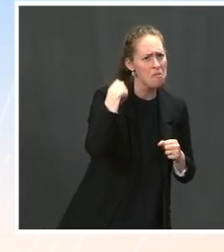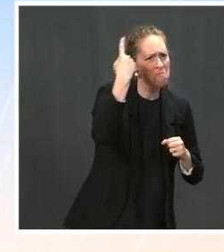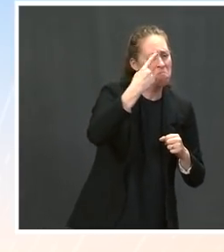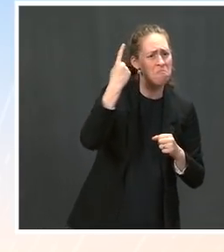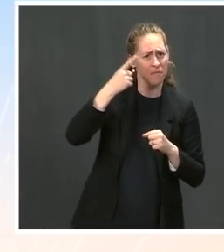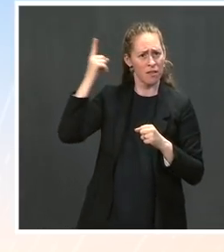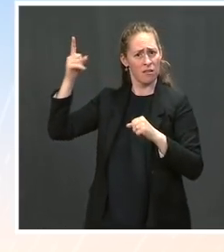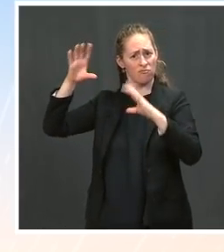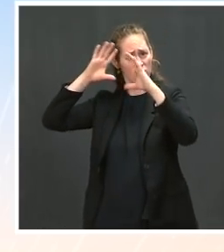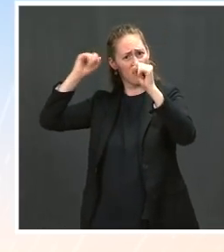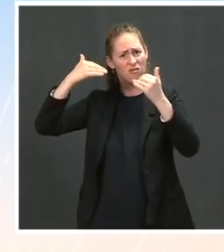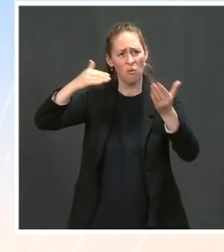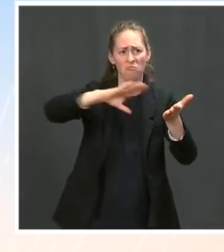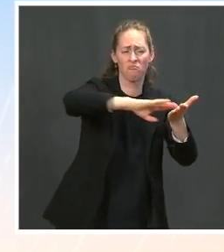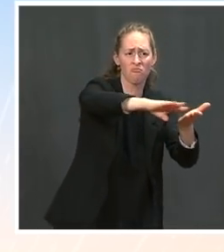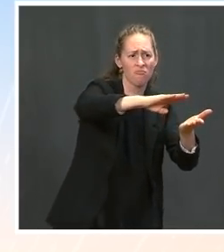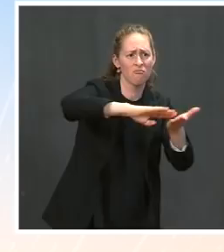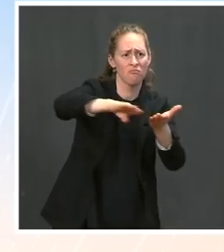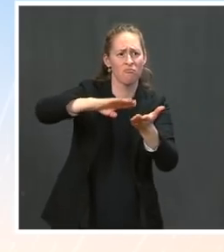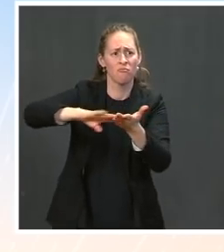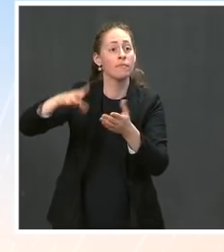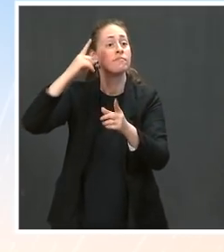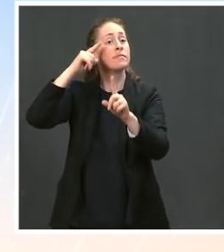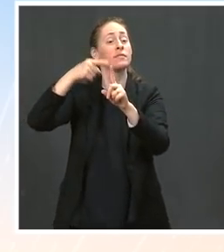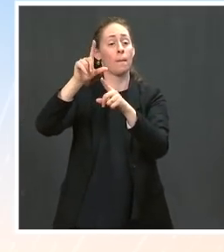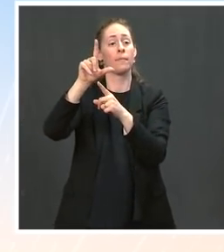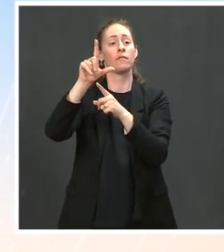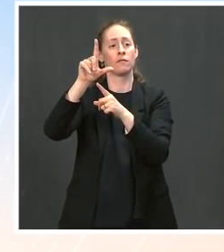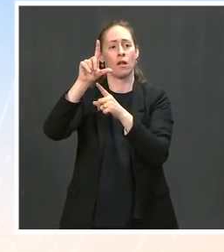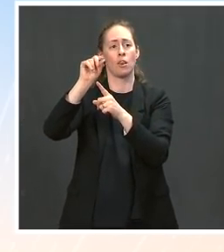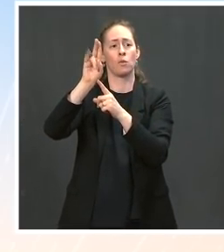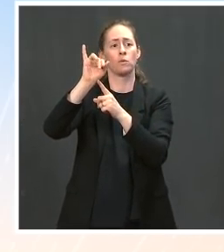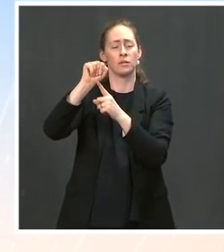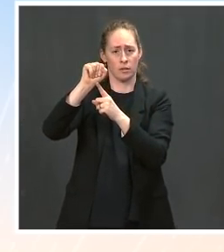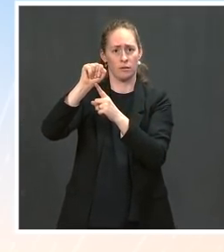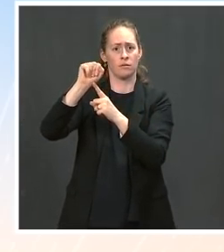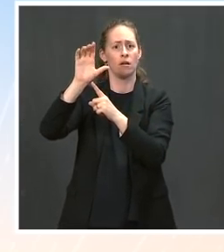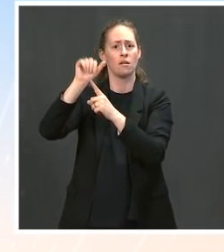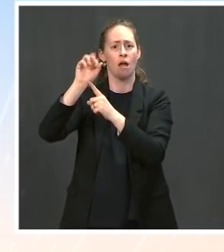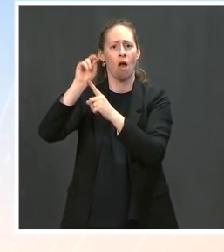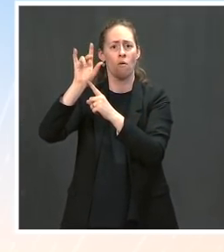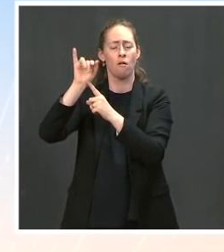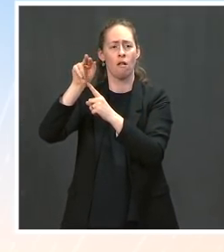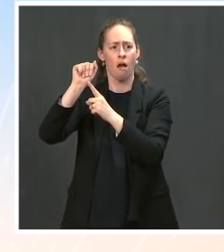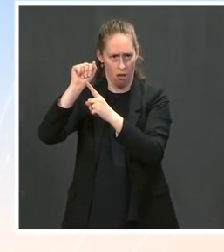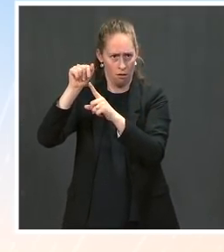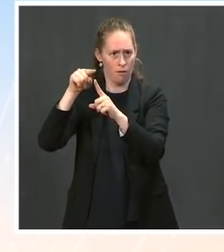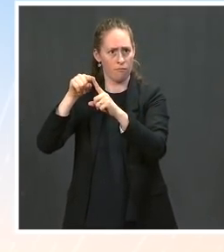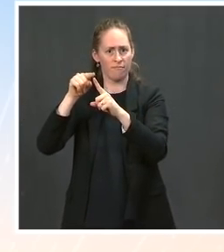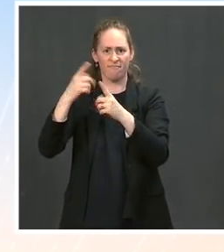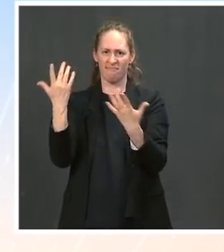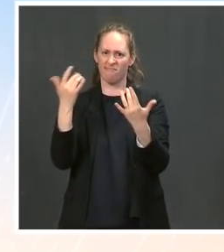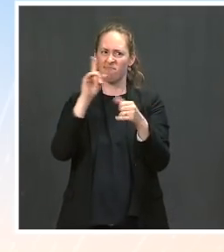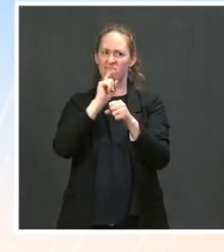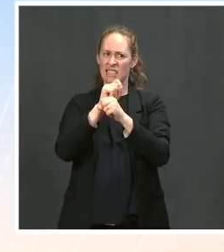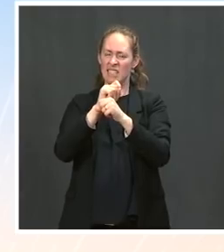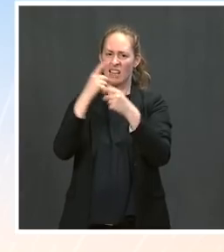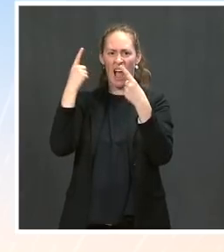for operating a legal medical marijuana business in California. Given, as you've noted in the briefing, the President's support for decriminalization,